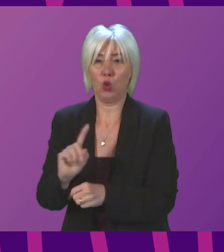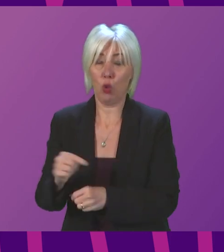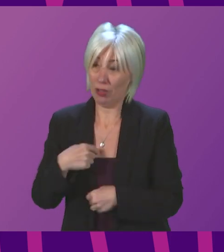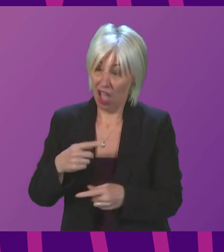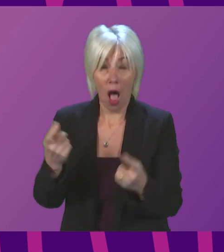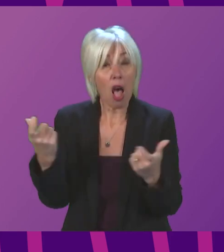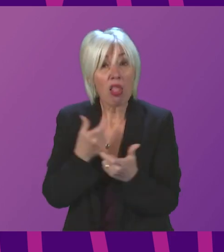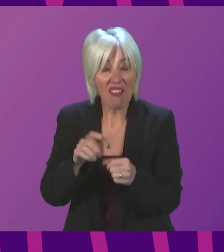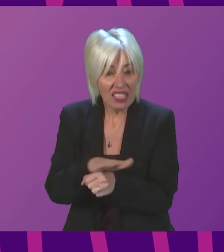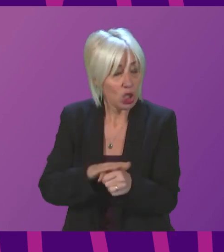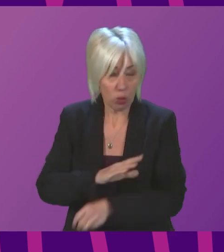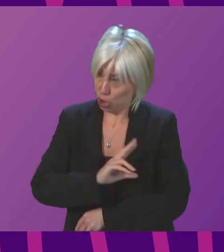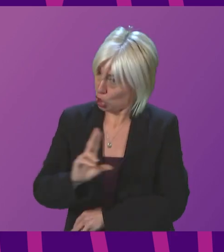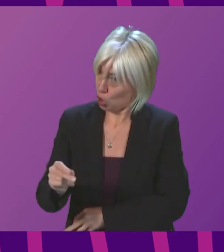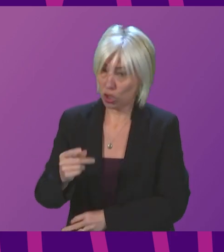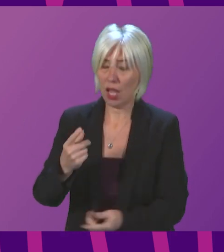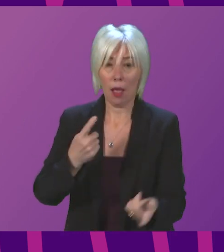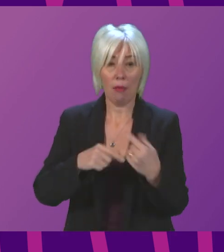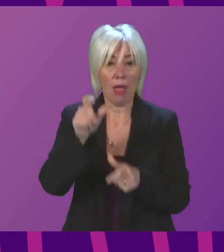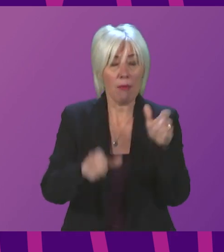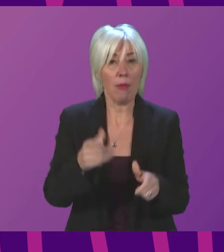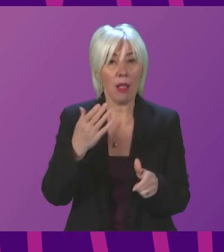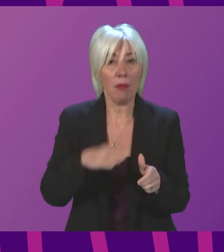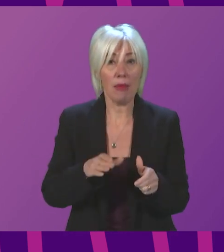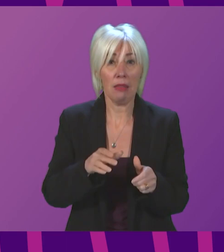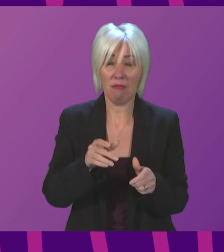matter for those of us who have lost a loved one during the pandemic.